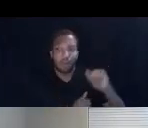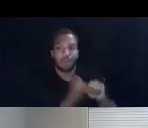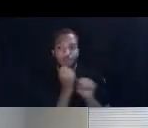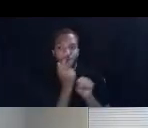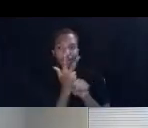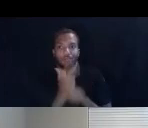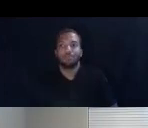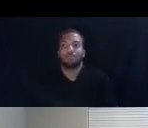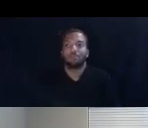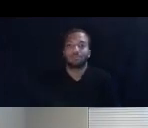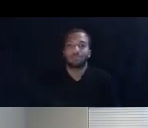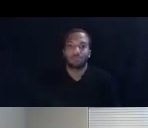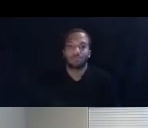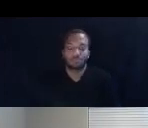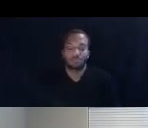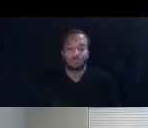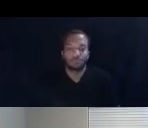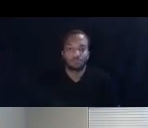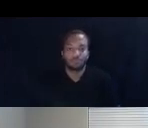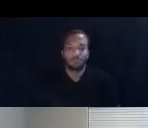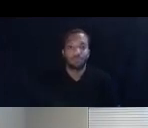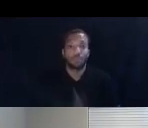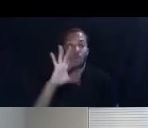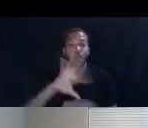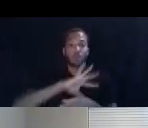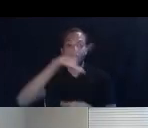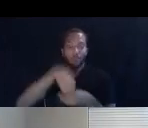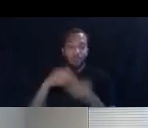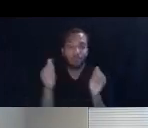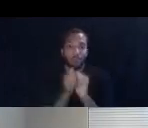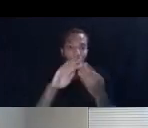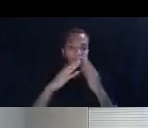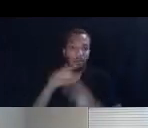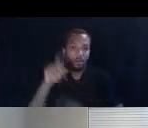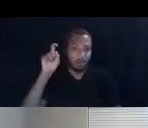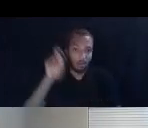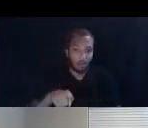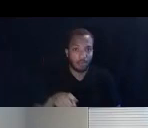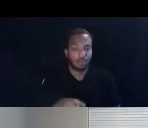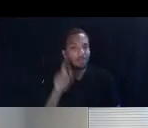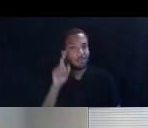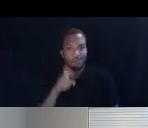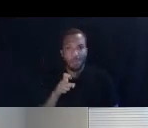that invests in community health based on the needs identified by the CHNA must be initiated by the public health department.